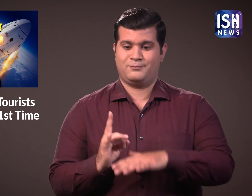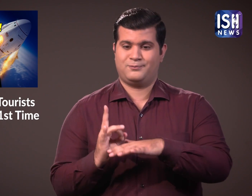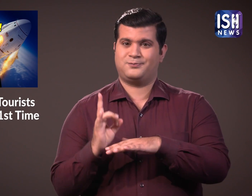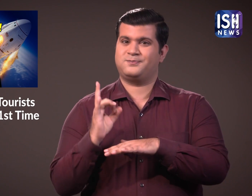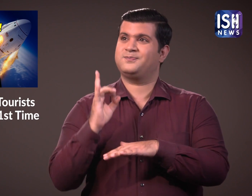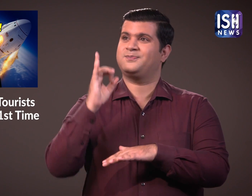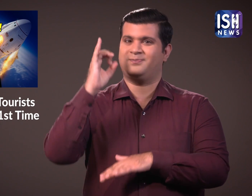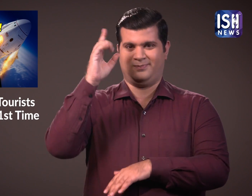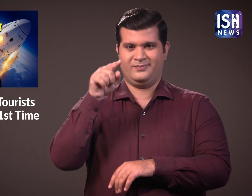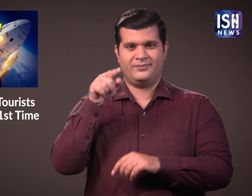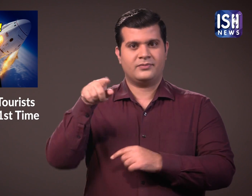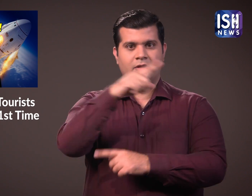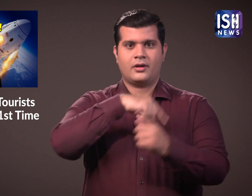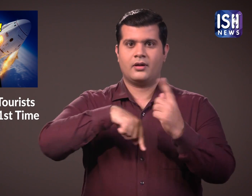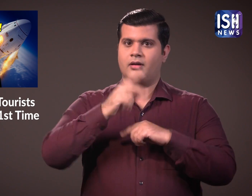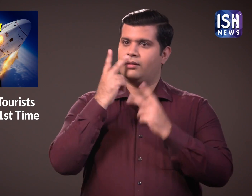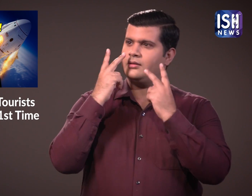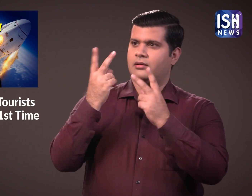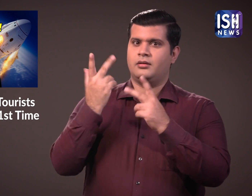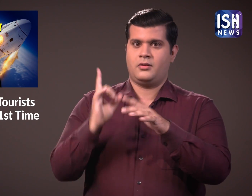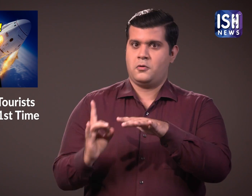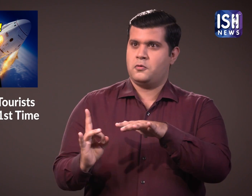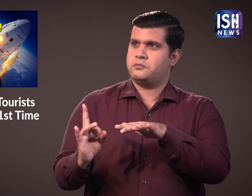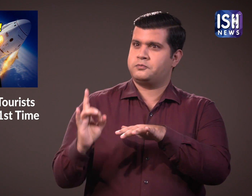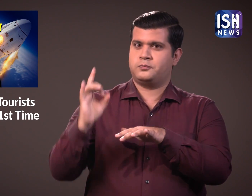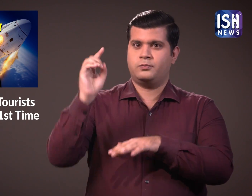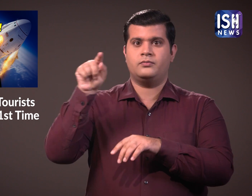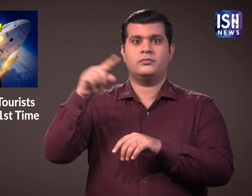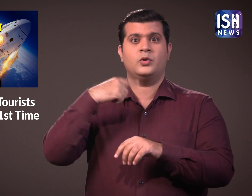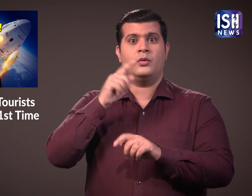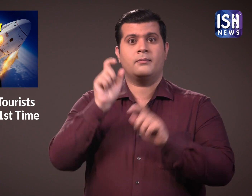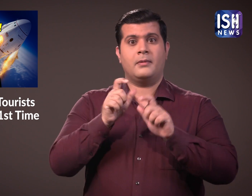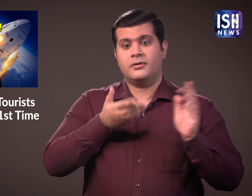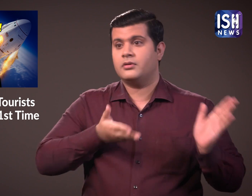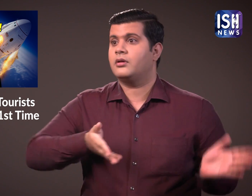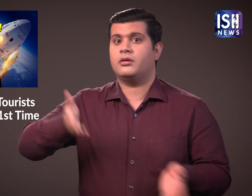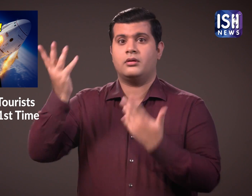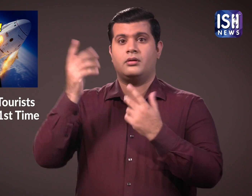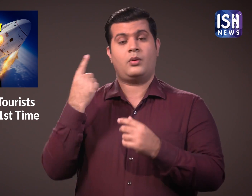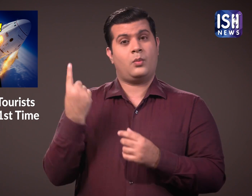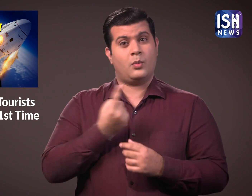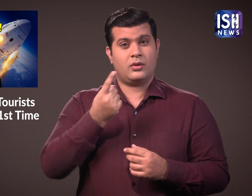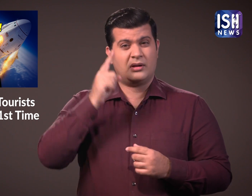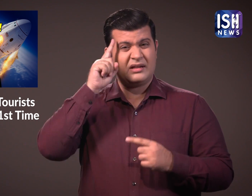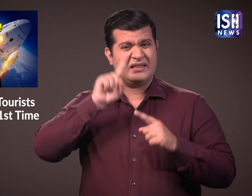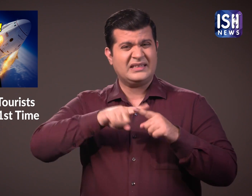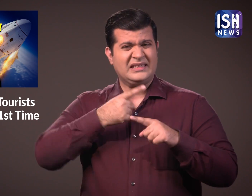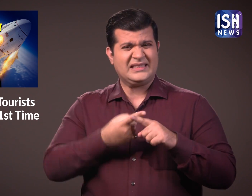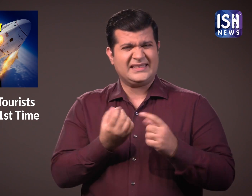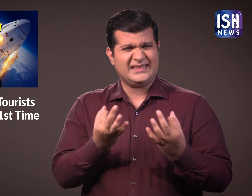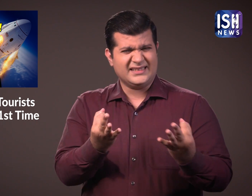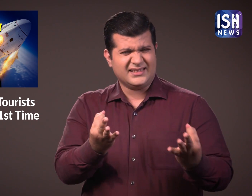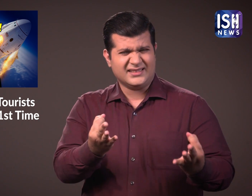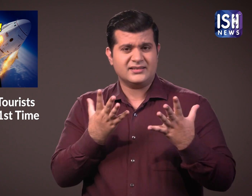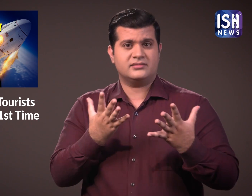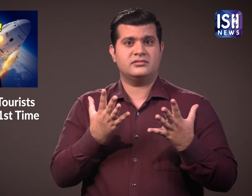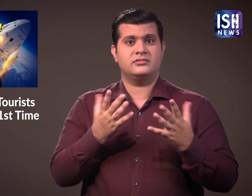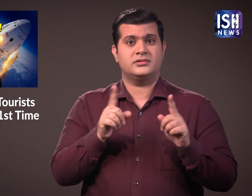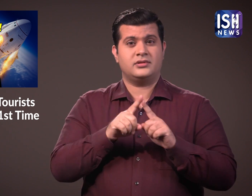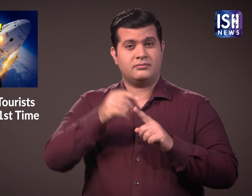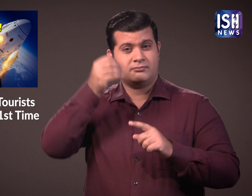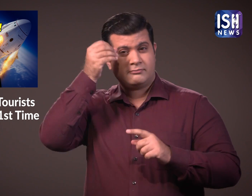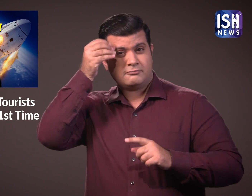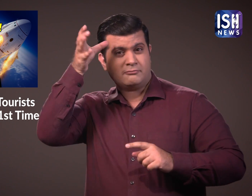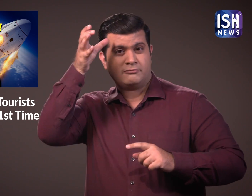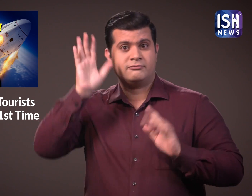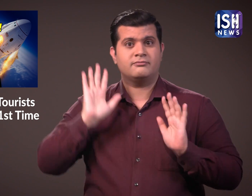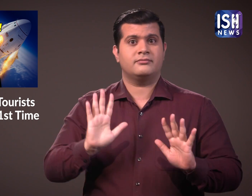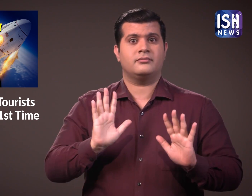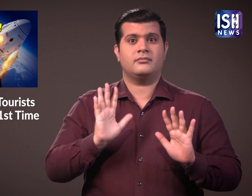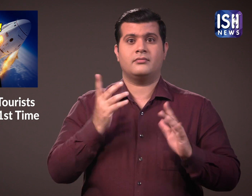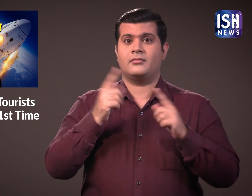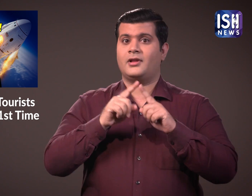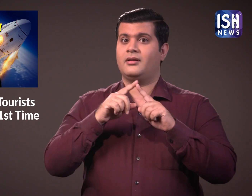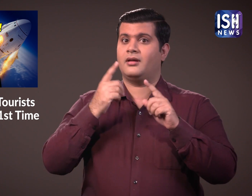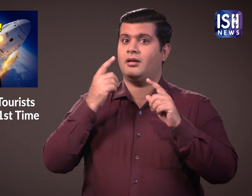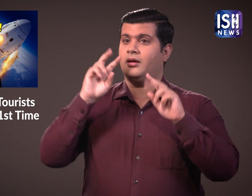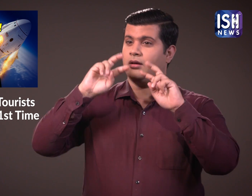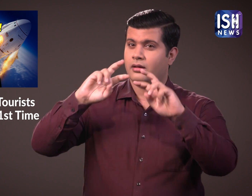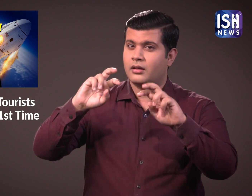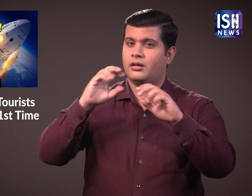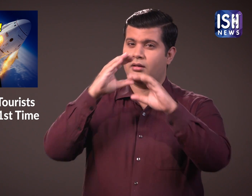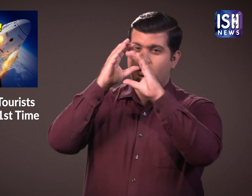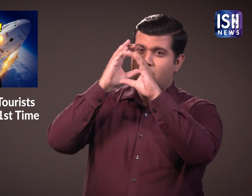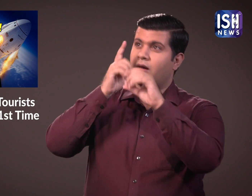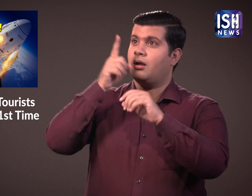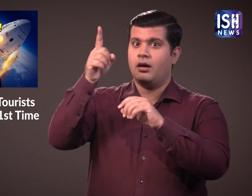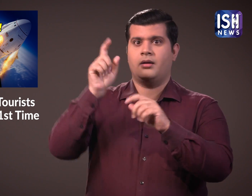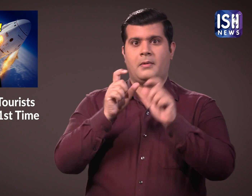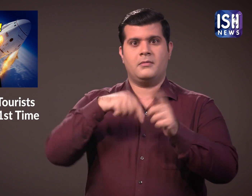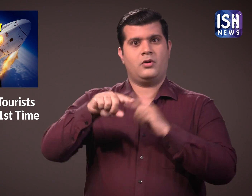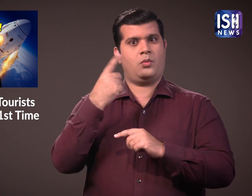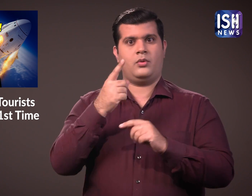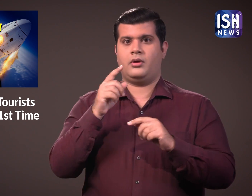Only experts astronauts and supremely intelligent persons were allowed onboard rockets.